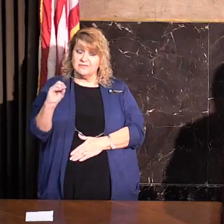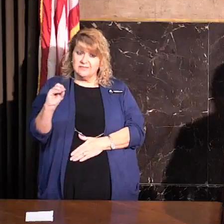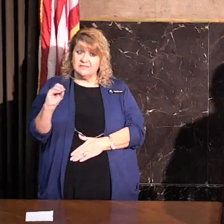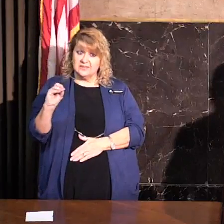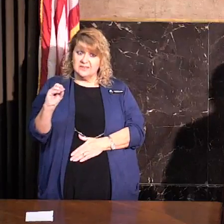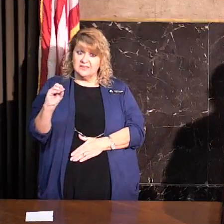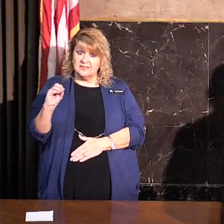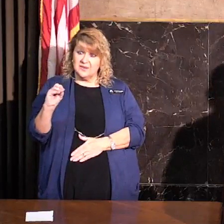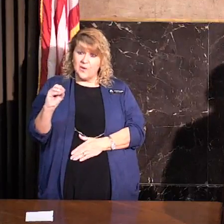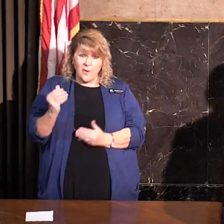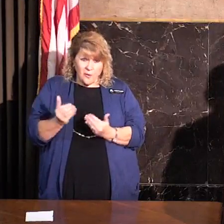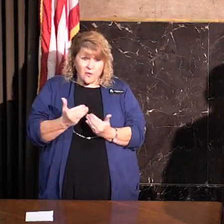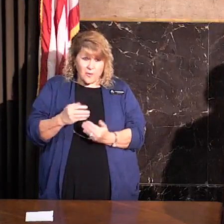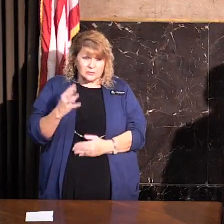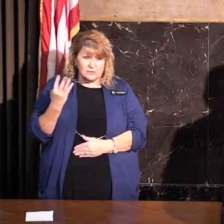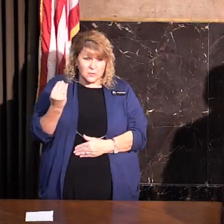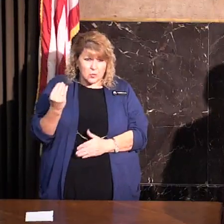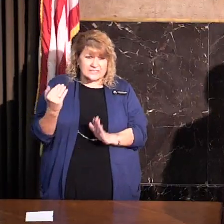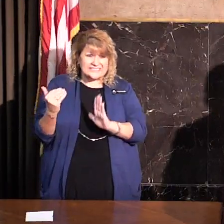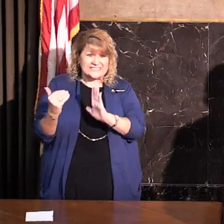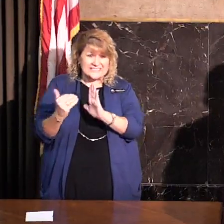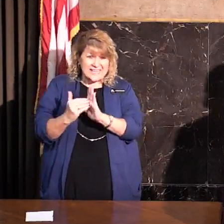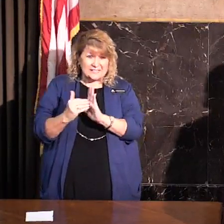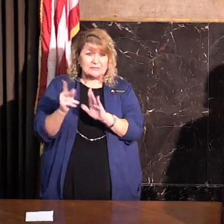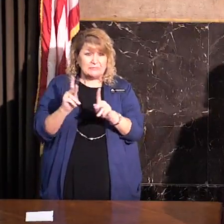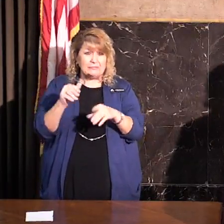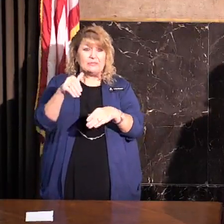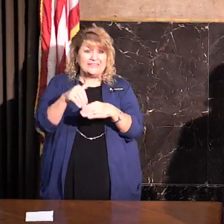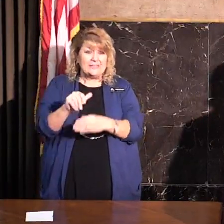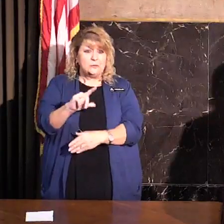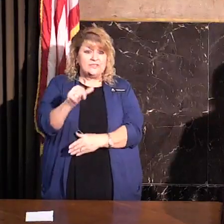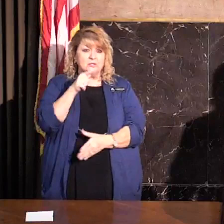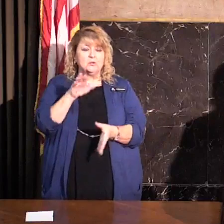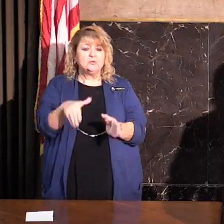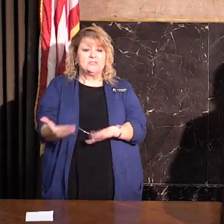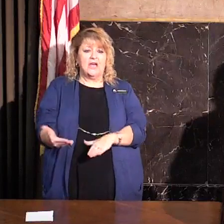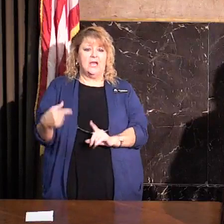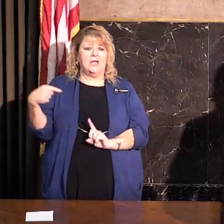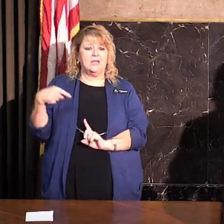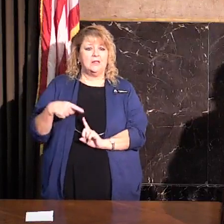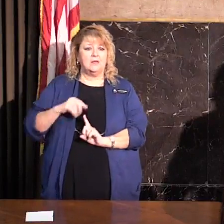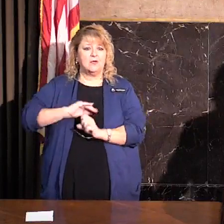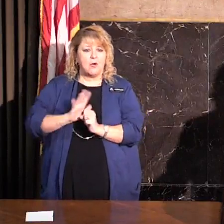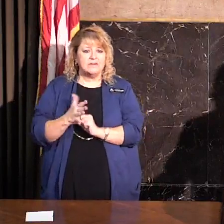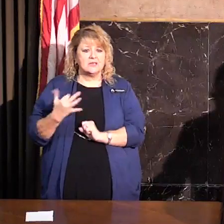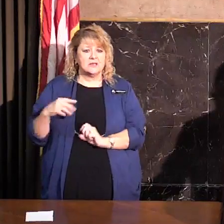we're closing in on 14 thousand